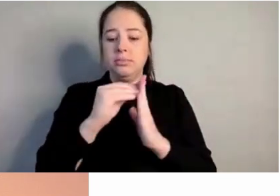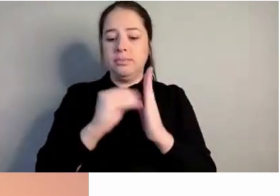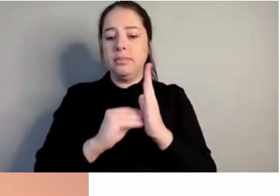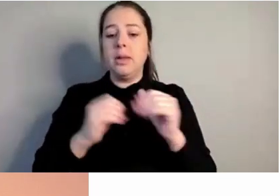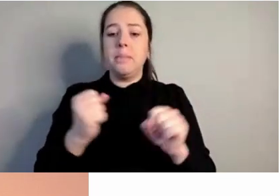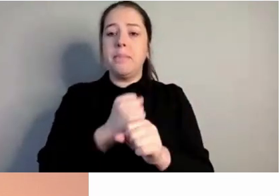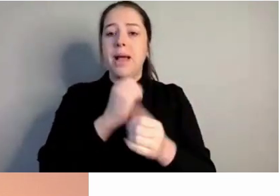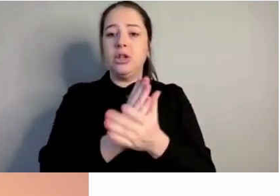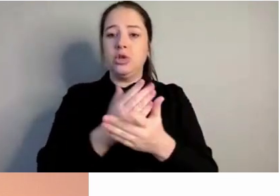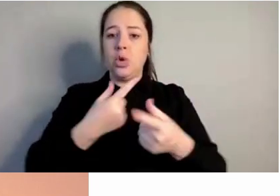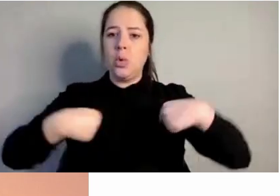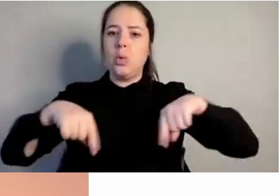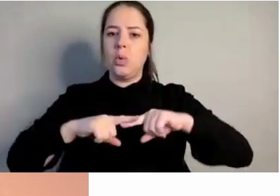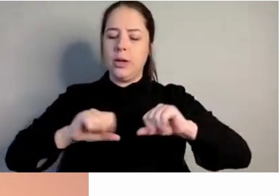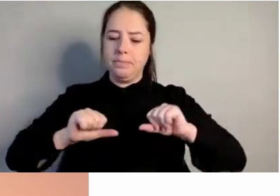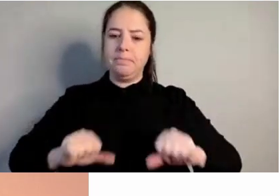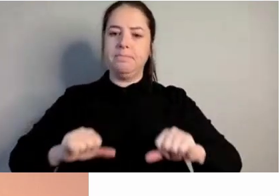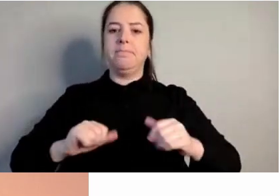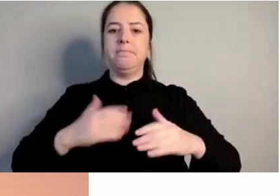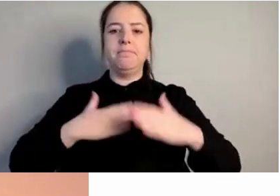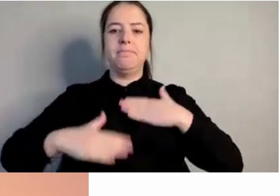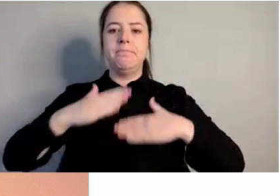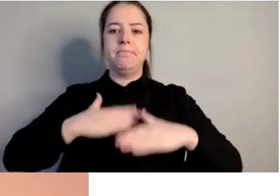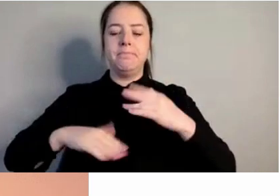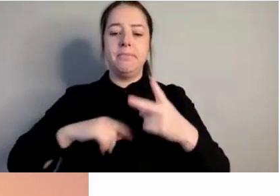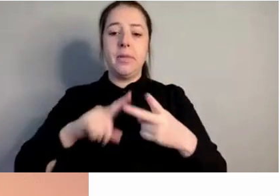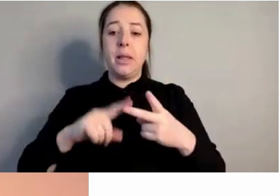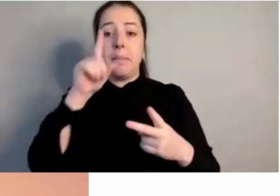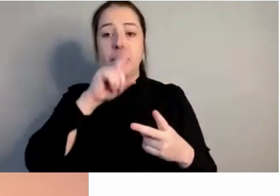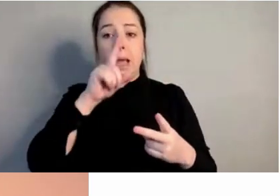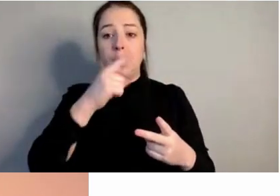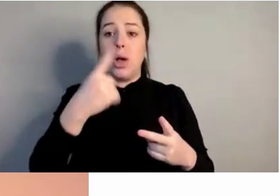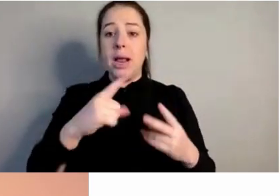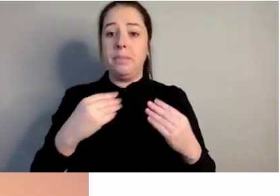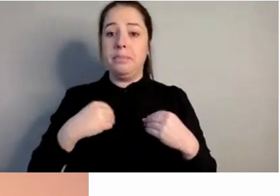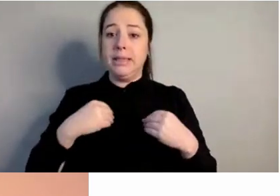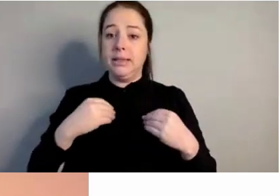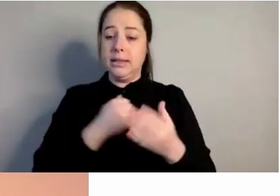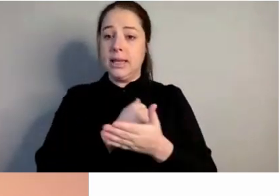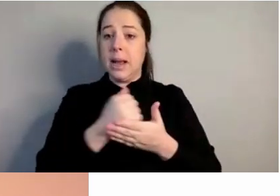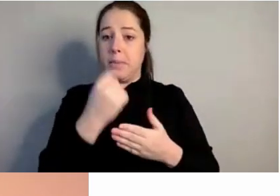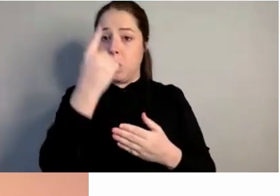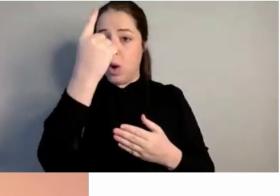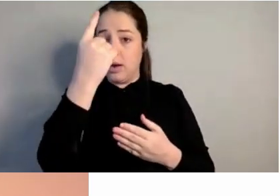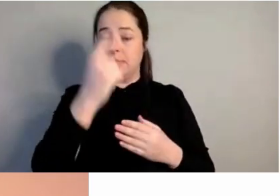in everything it does, that it puts people in business at the center of policy and services, so that it's a model employer,